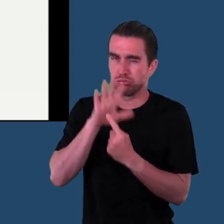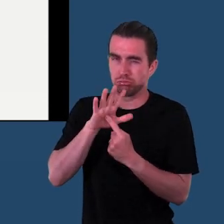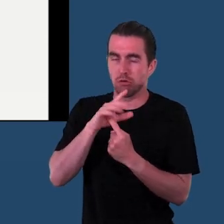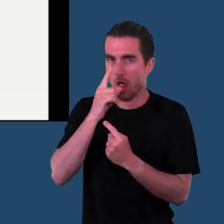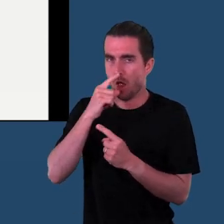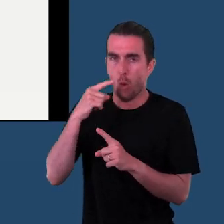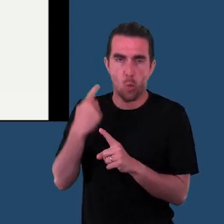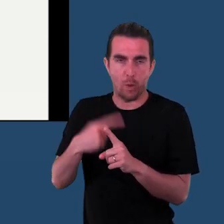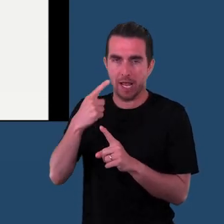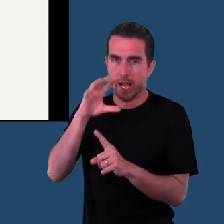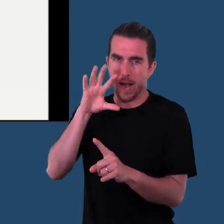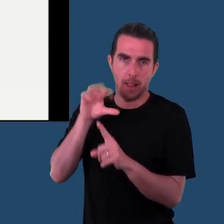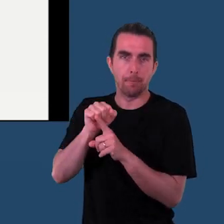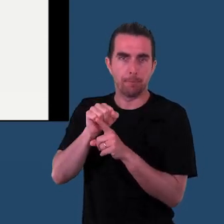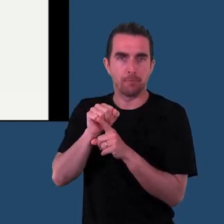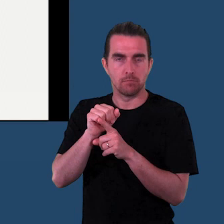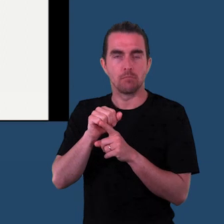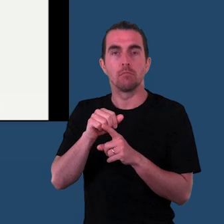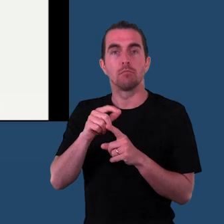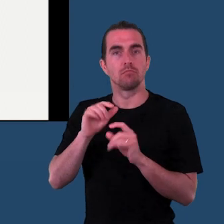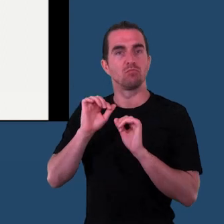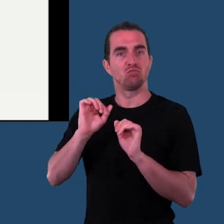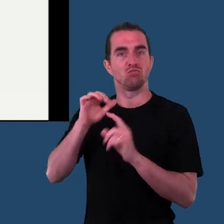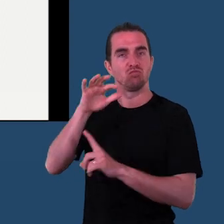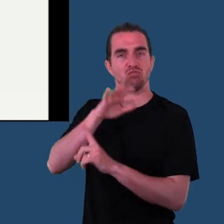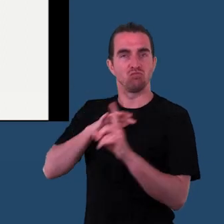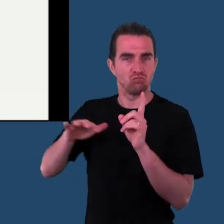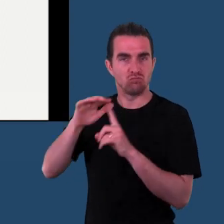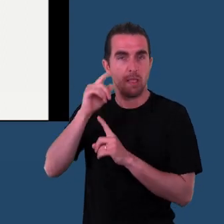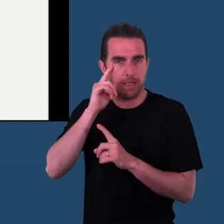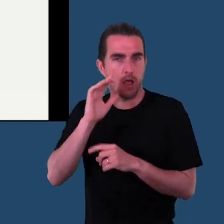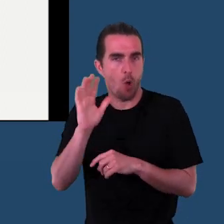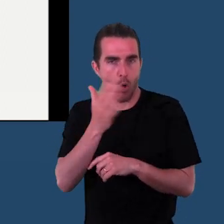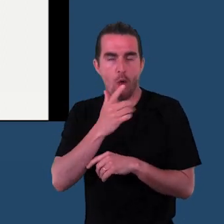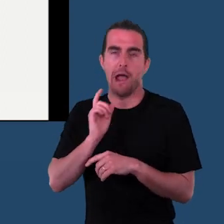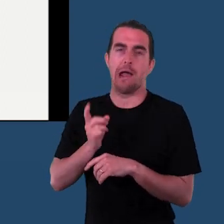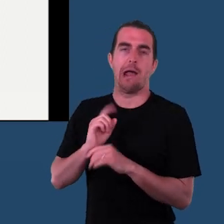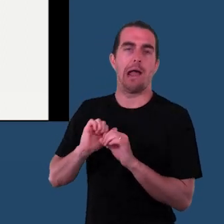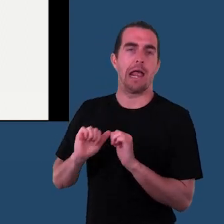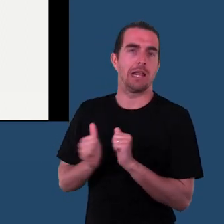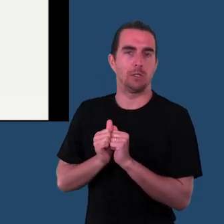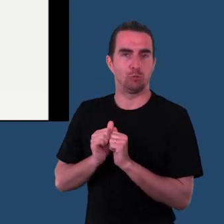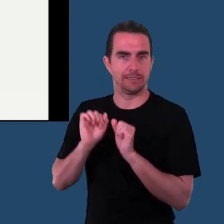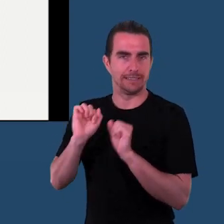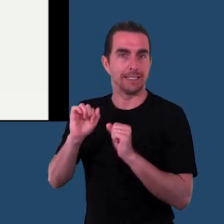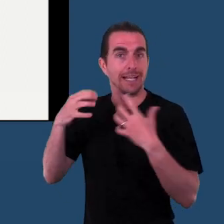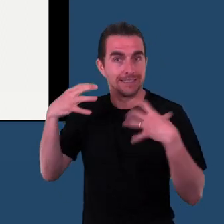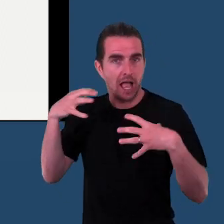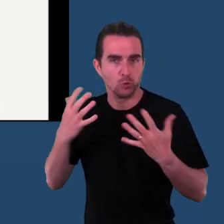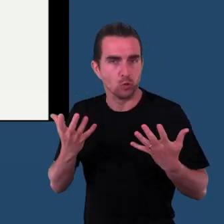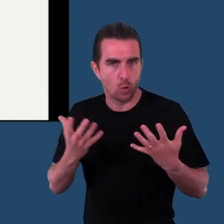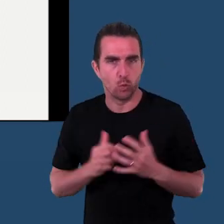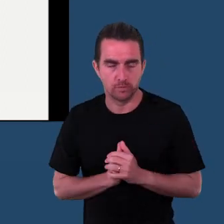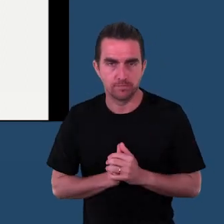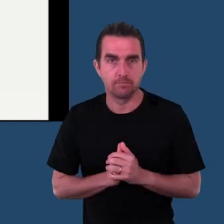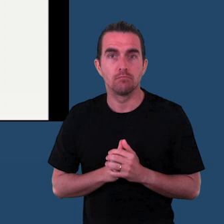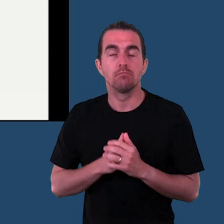that you can instantly see, and unites the whole group, and everyone is agreed on. But you can see, there's a couple of other things.